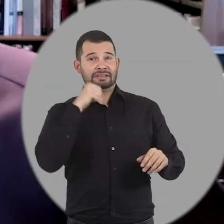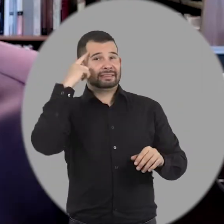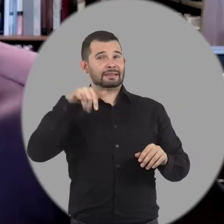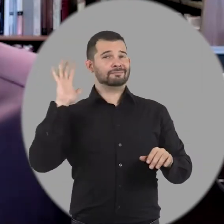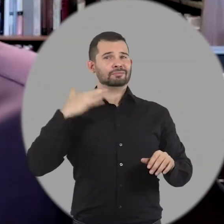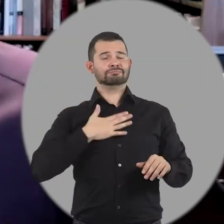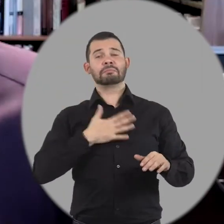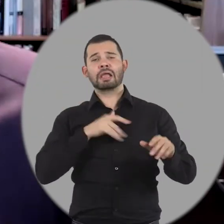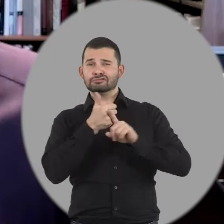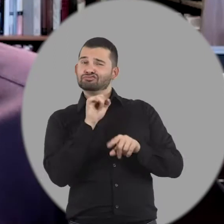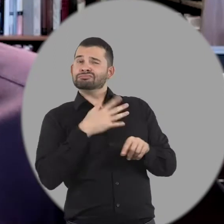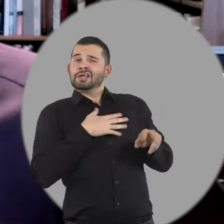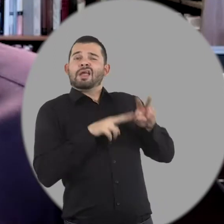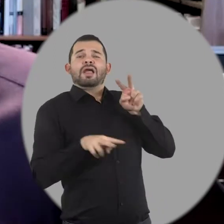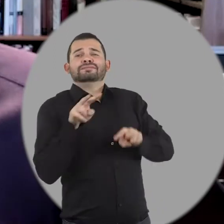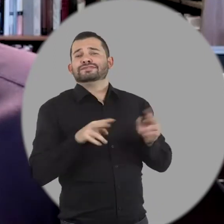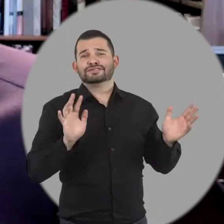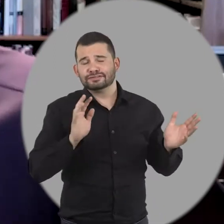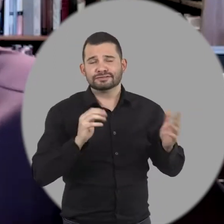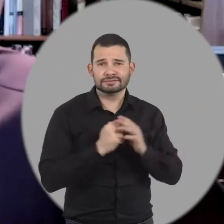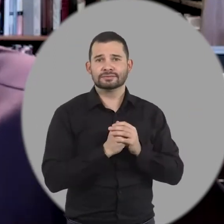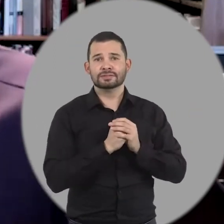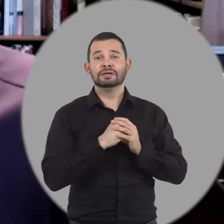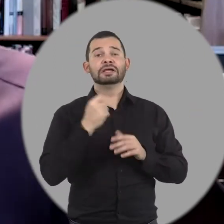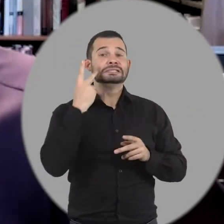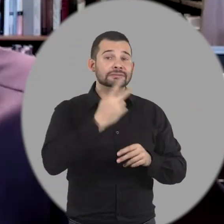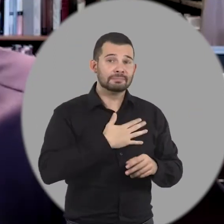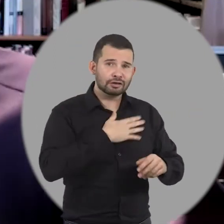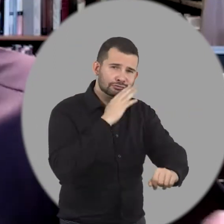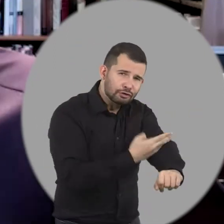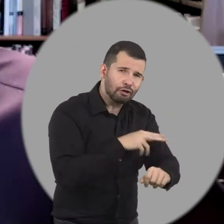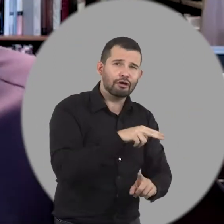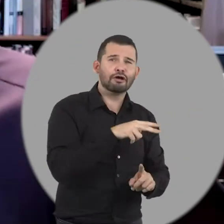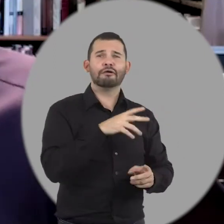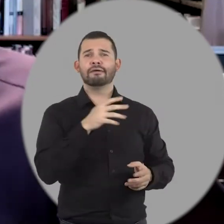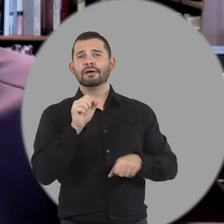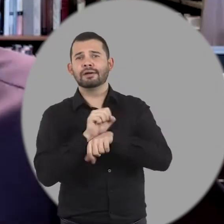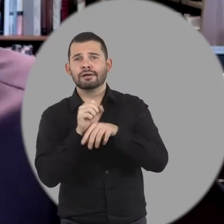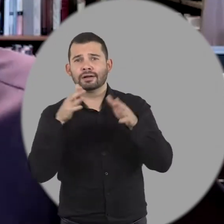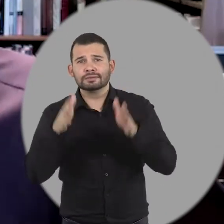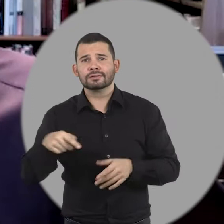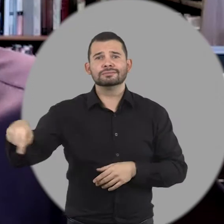of what my own daughter and colleagues in the disability world